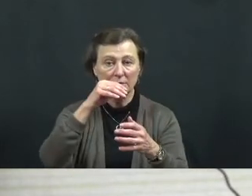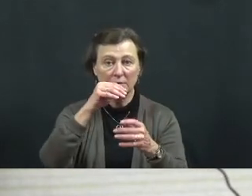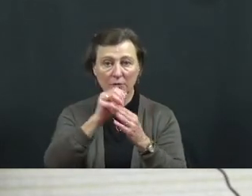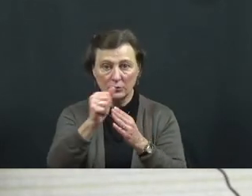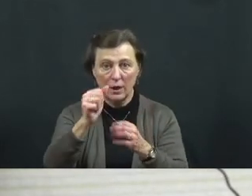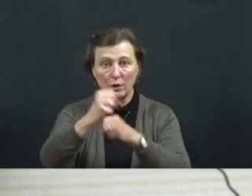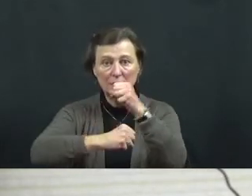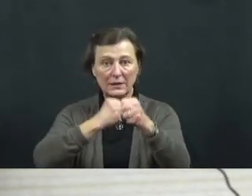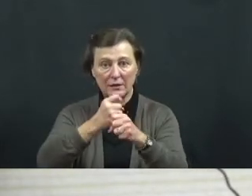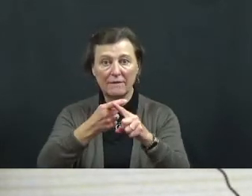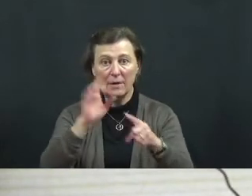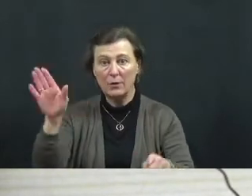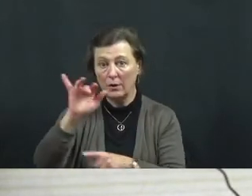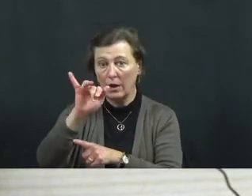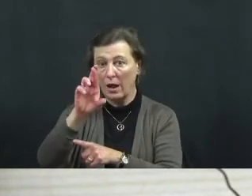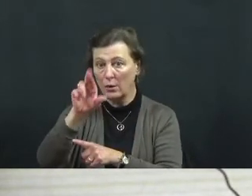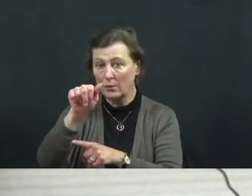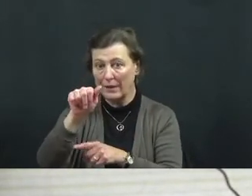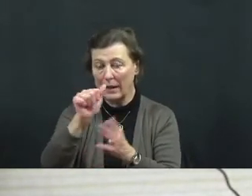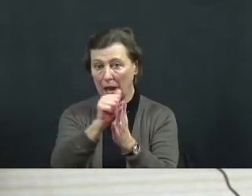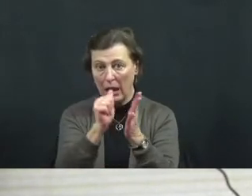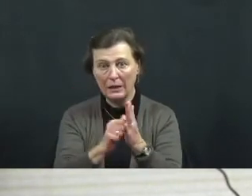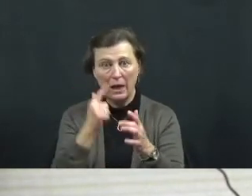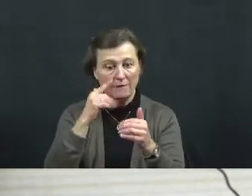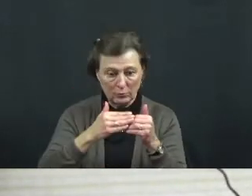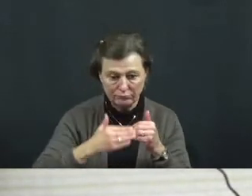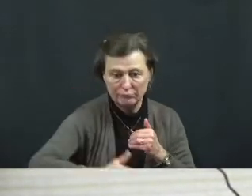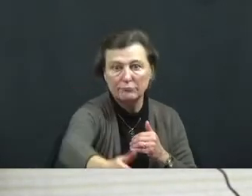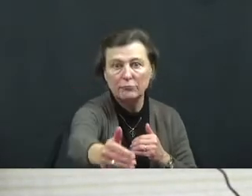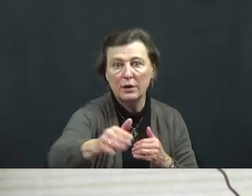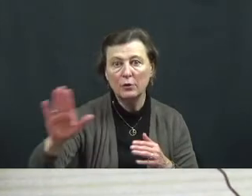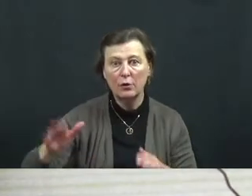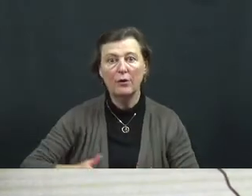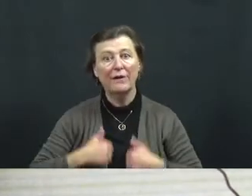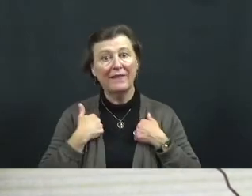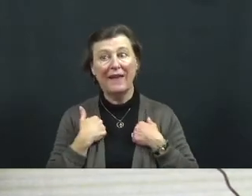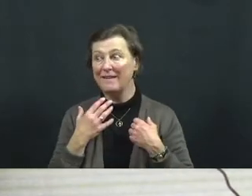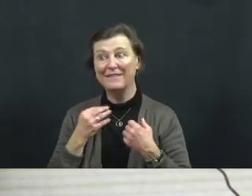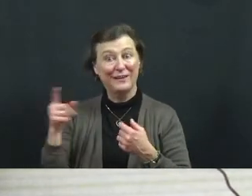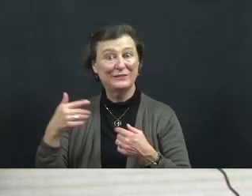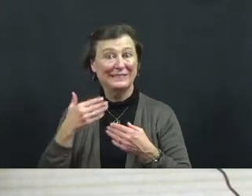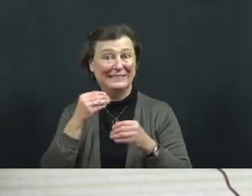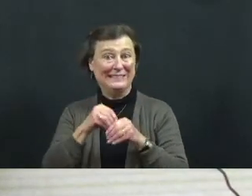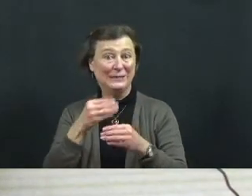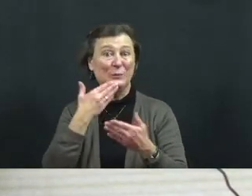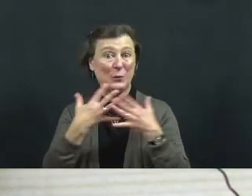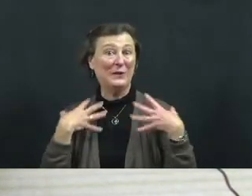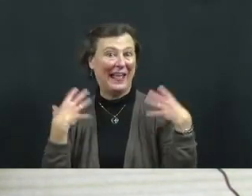her IRA for the rest of her life. And she is in good health, I’m happy to report.